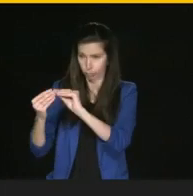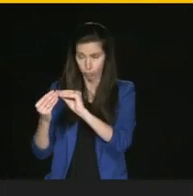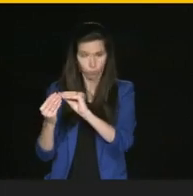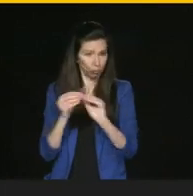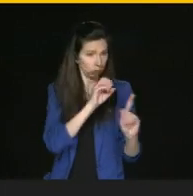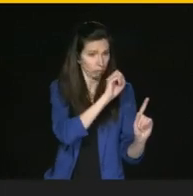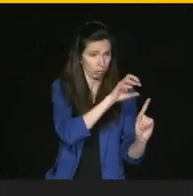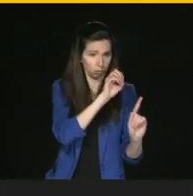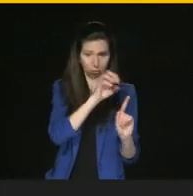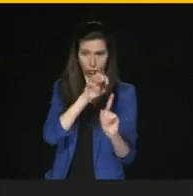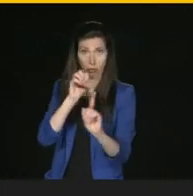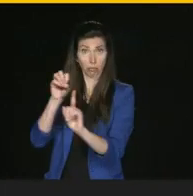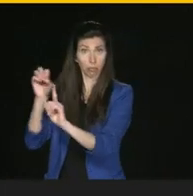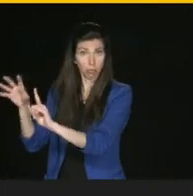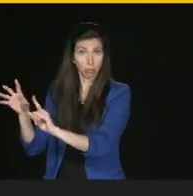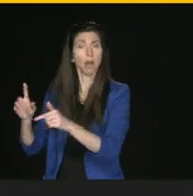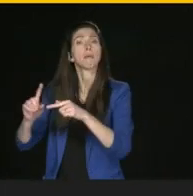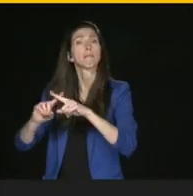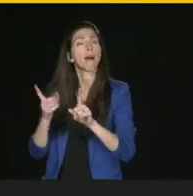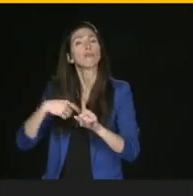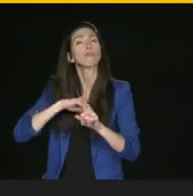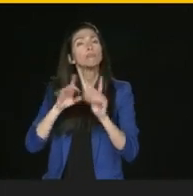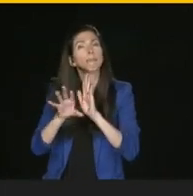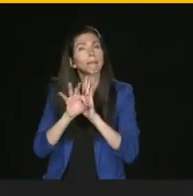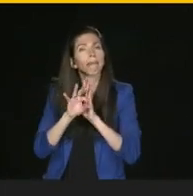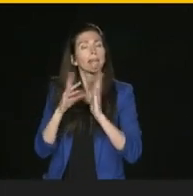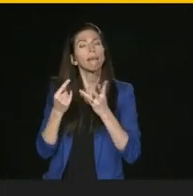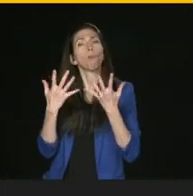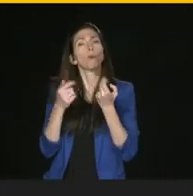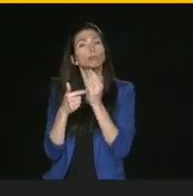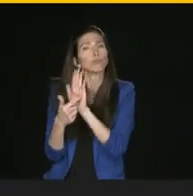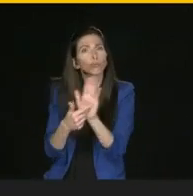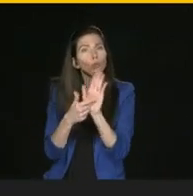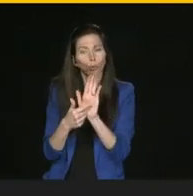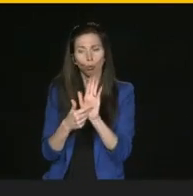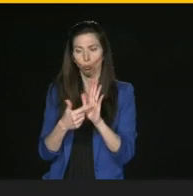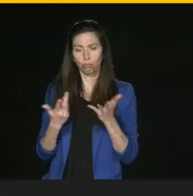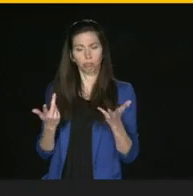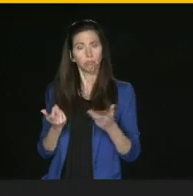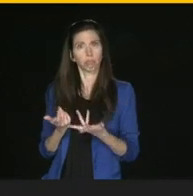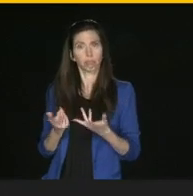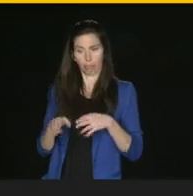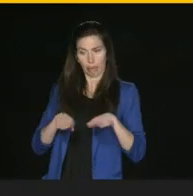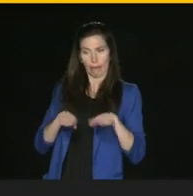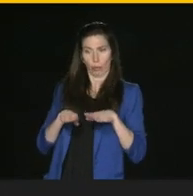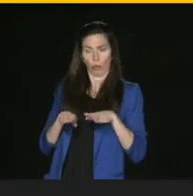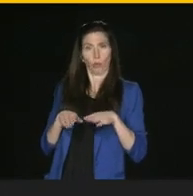FIGURES. THESE WERE SELECTED IN THE MIDDLE OF THE STRONG EPIDEMIC